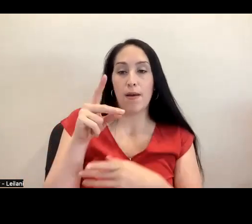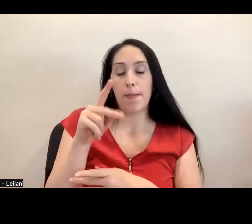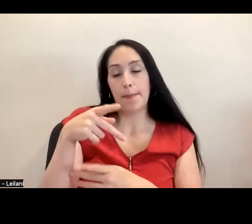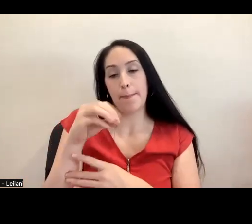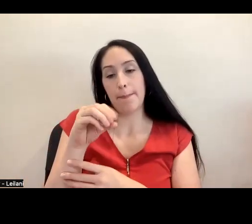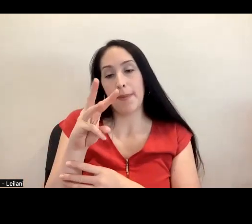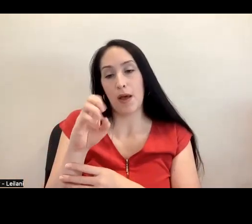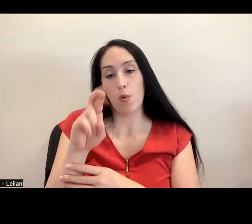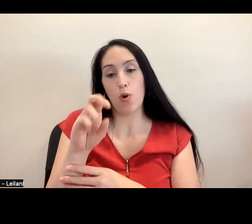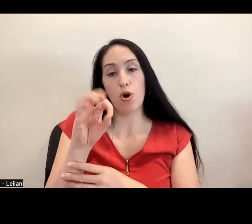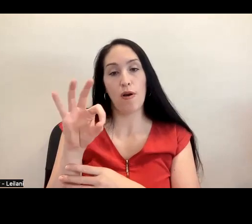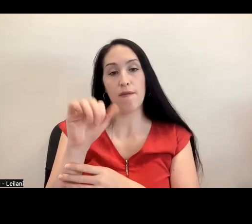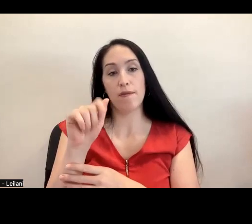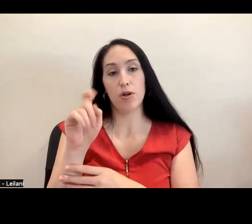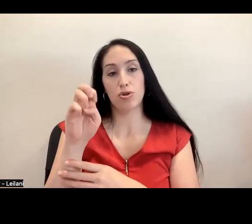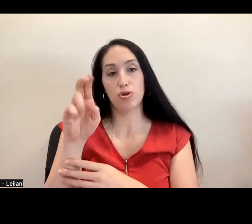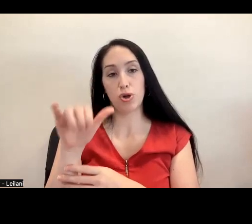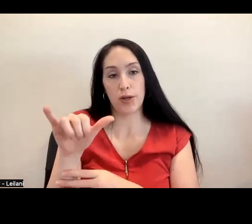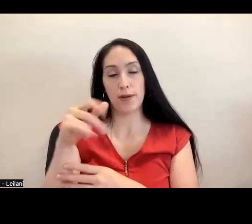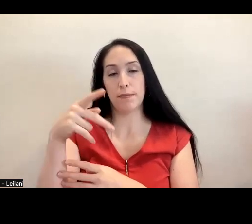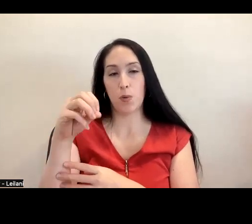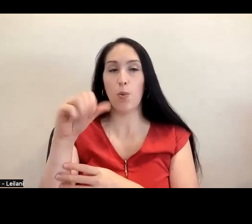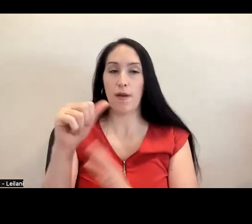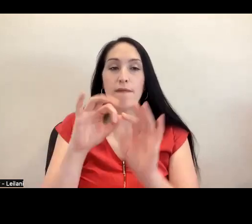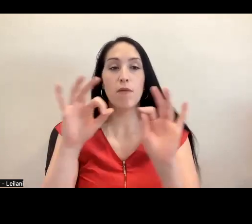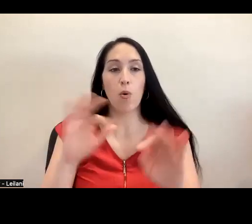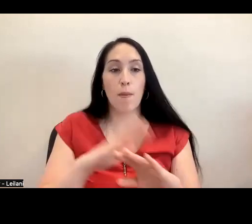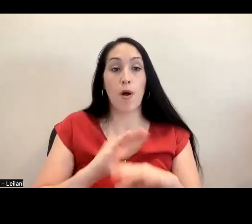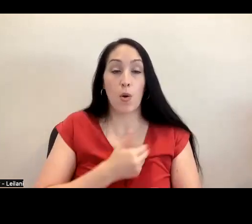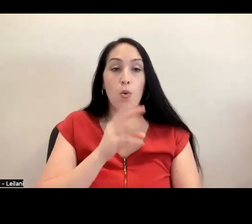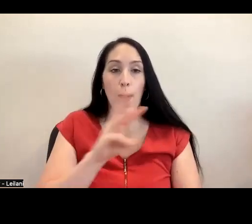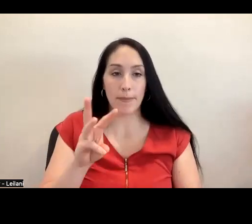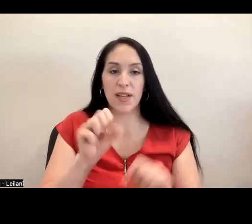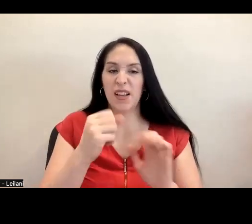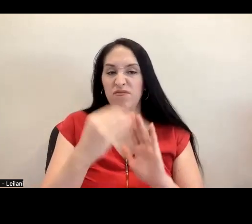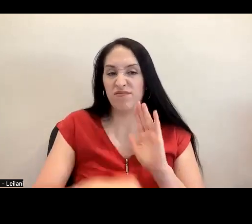11:55:51 And that's an alternative way as well, so pretty broad. And who can establish